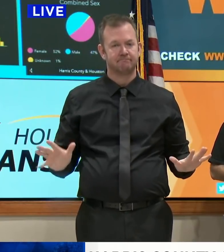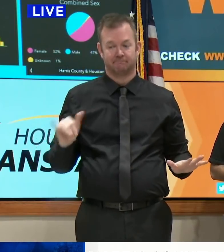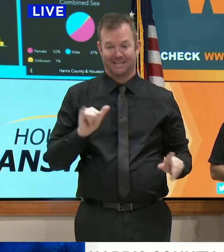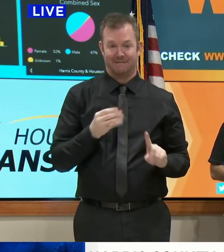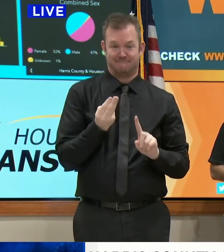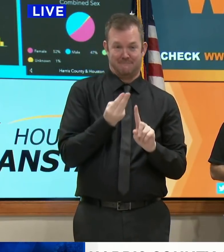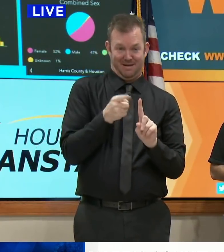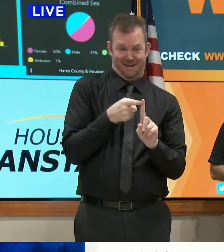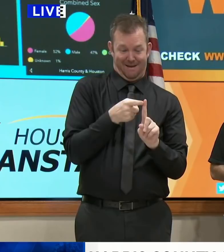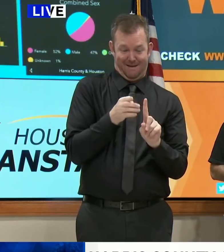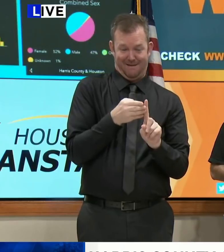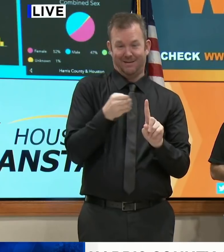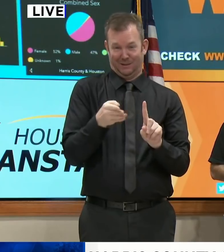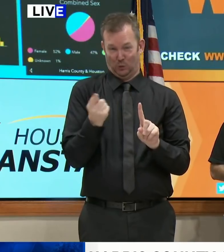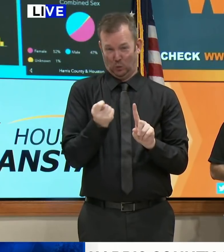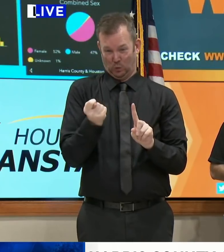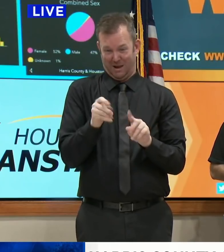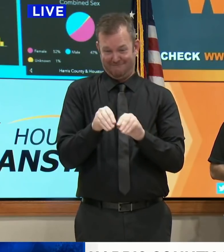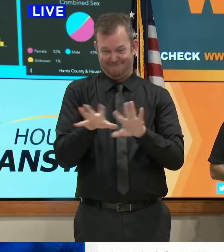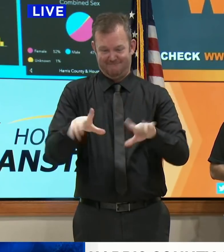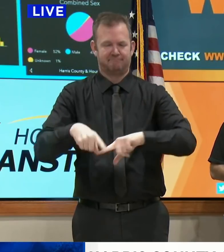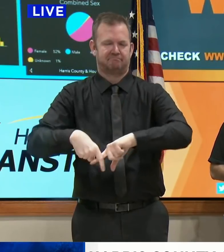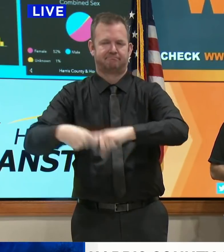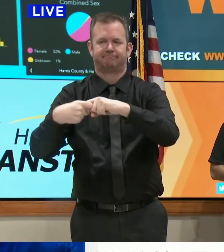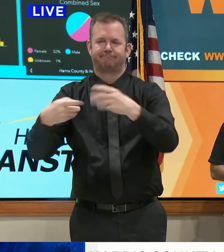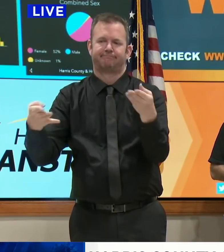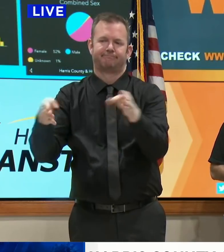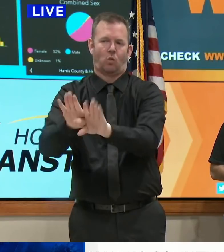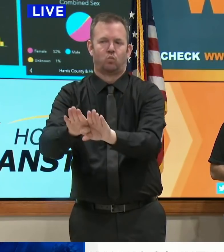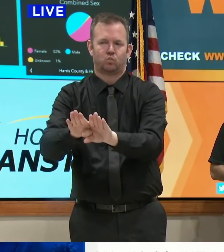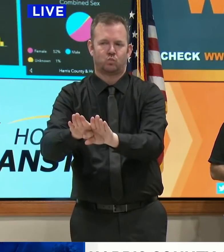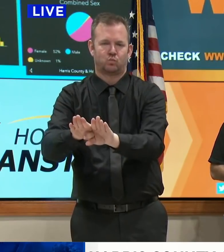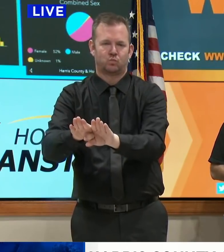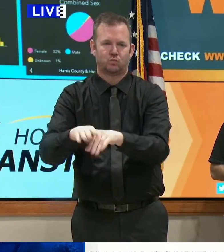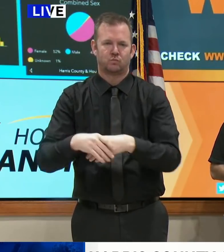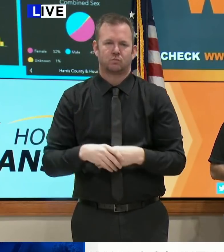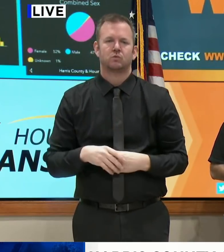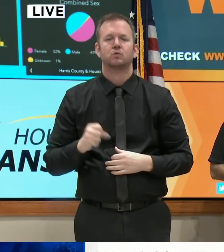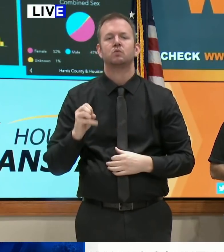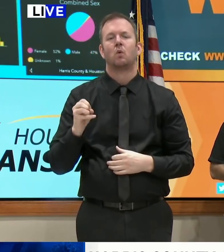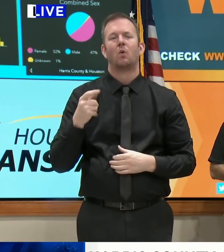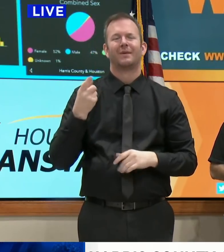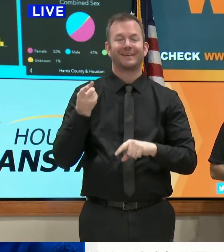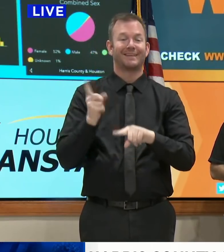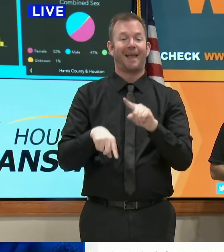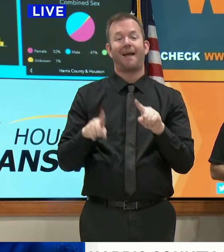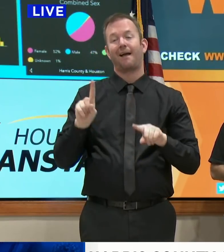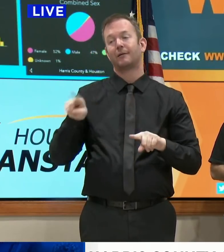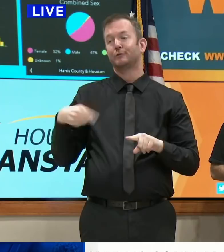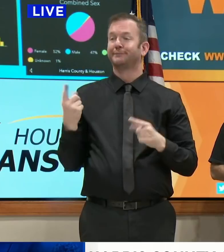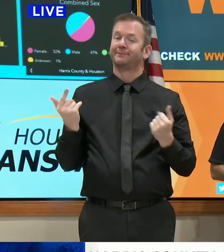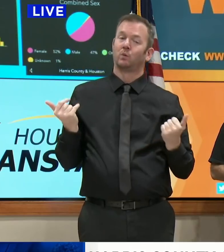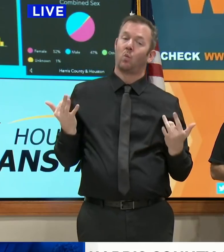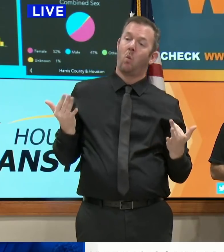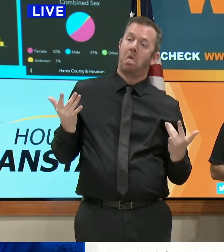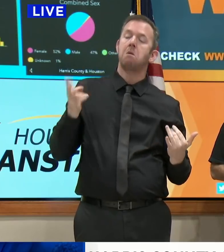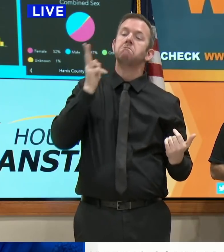as far as I’m concerned and my folks are concern and that we folks are concern and that we are ready and making are ready and making the decision regardless you the decision regardless you know just trying to be smart